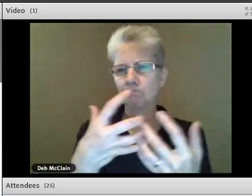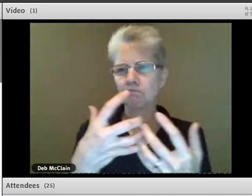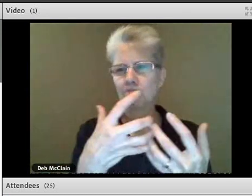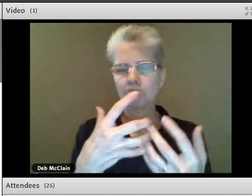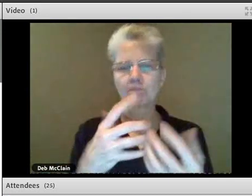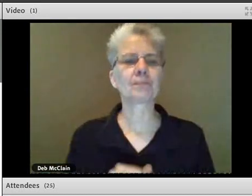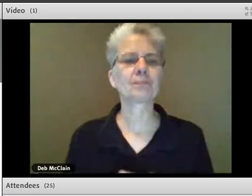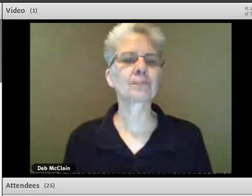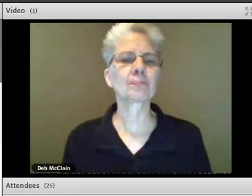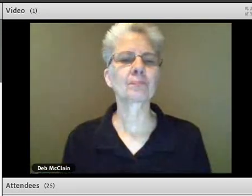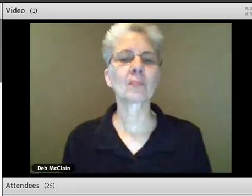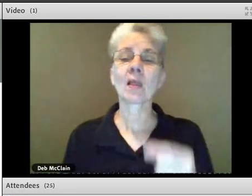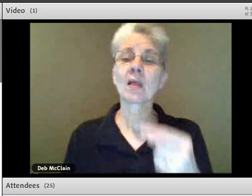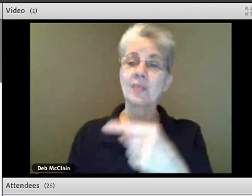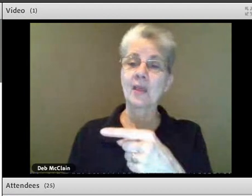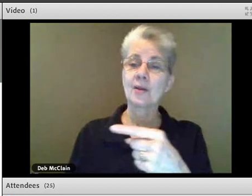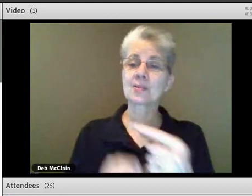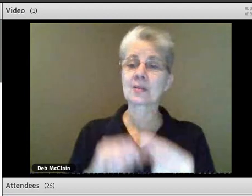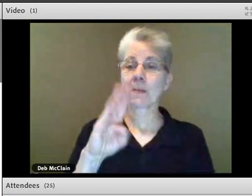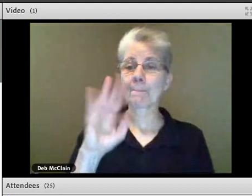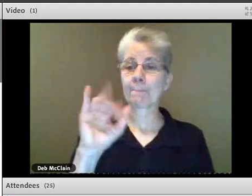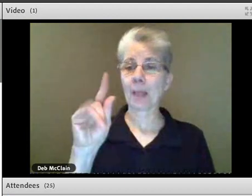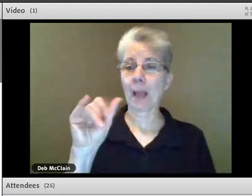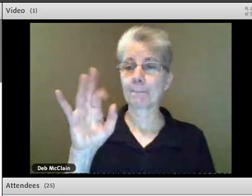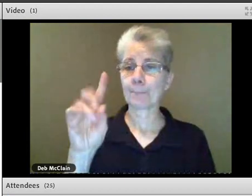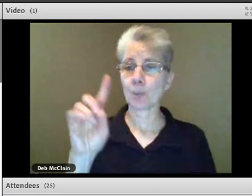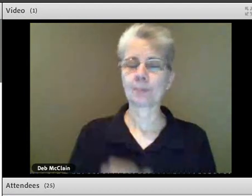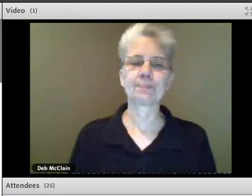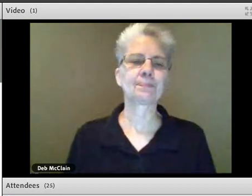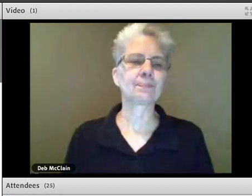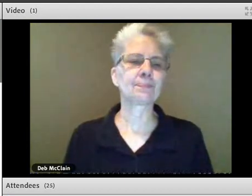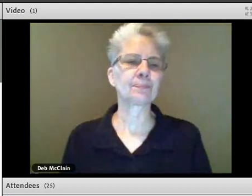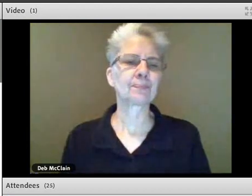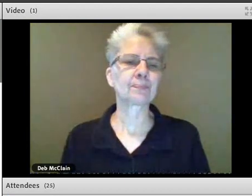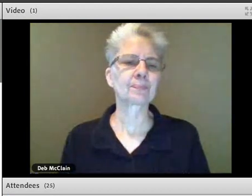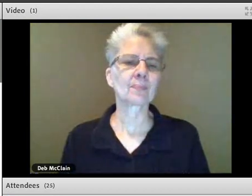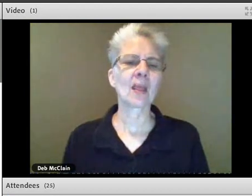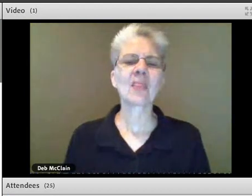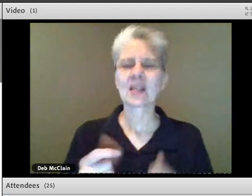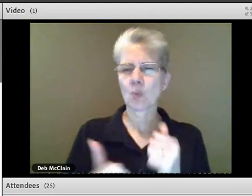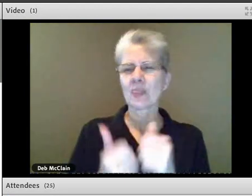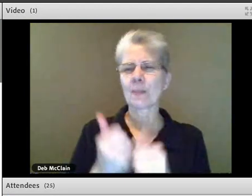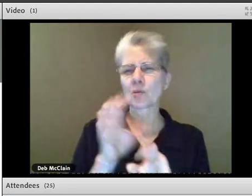So Blackboard, it's one of the the most popular and widely used